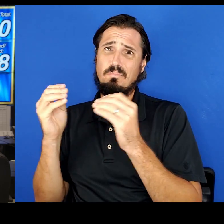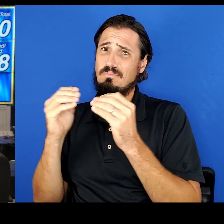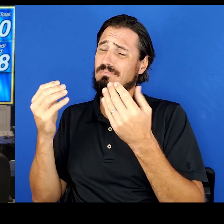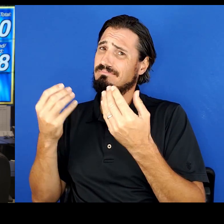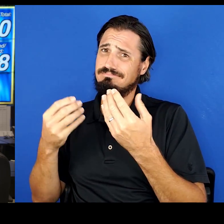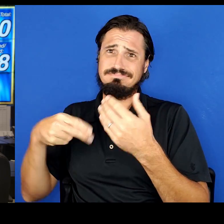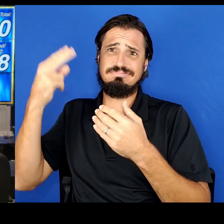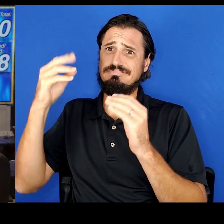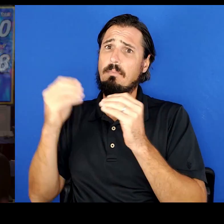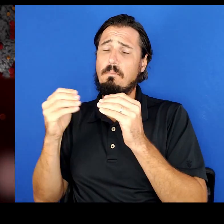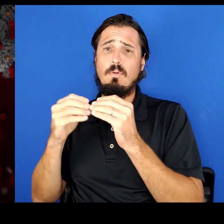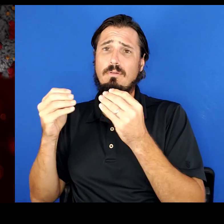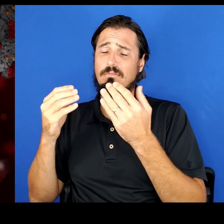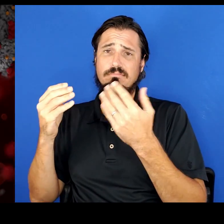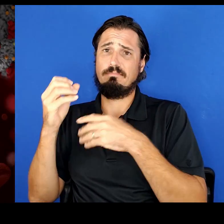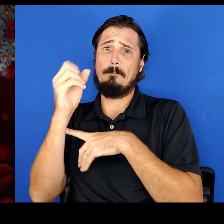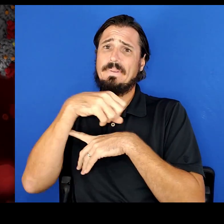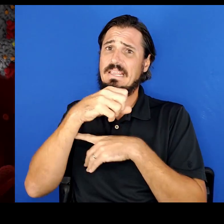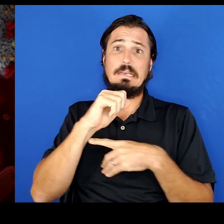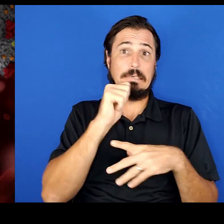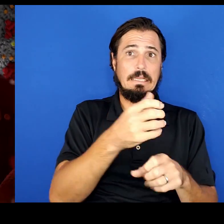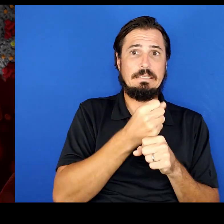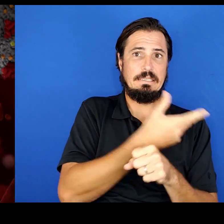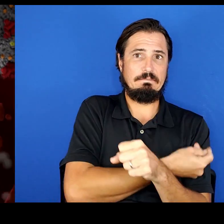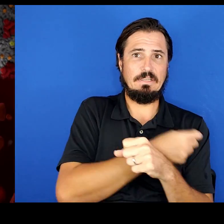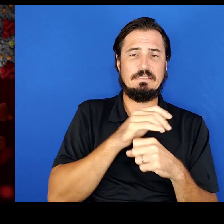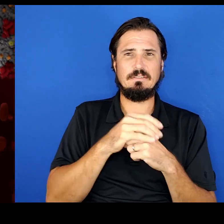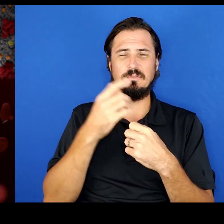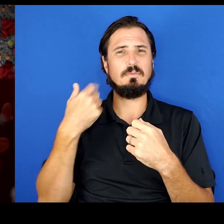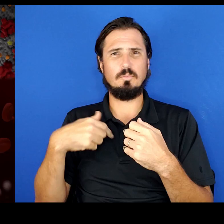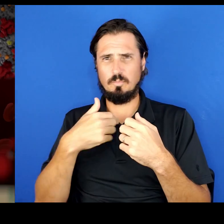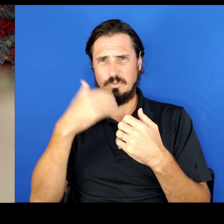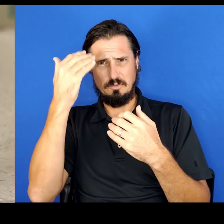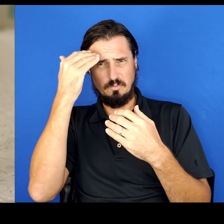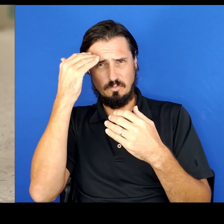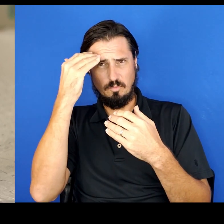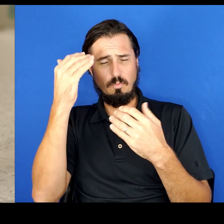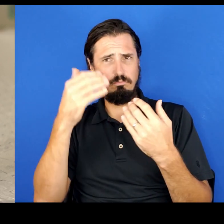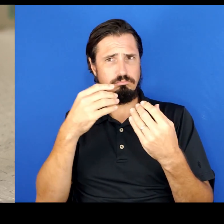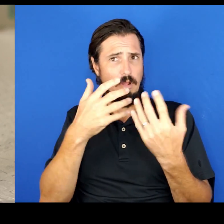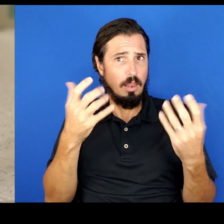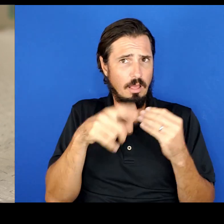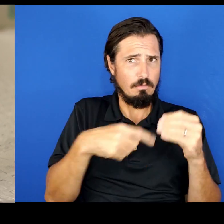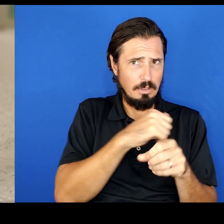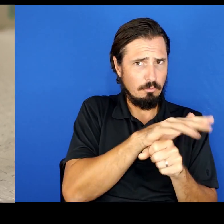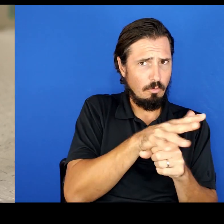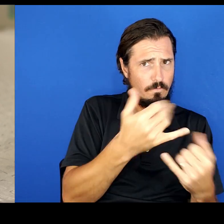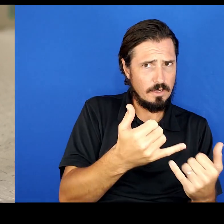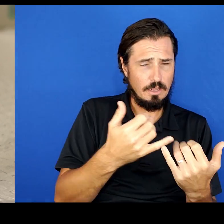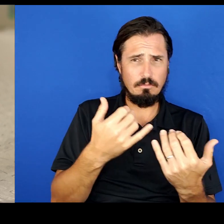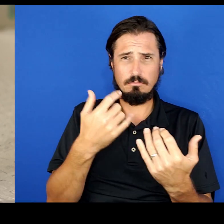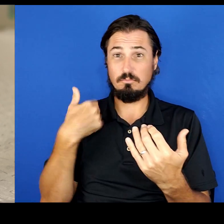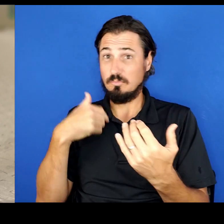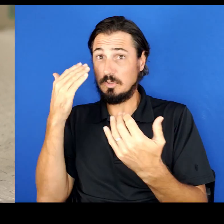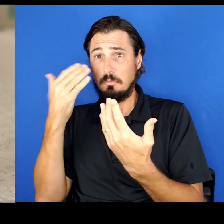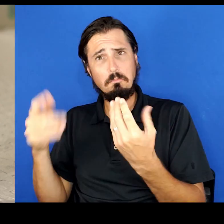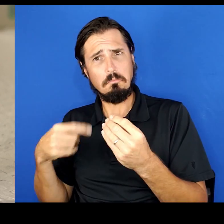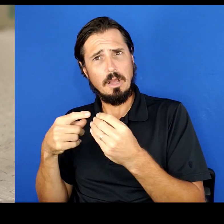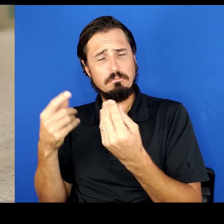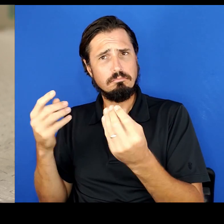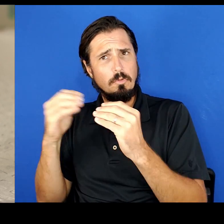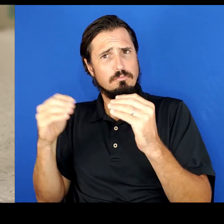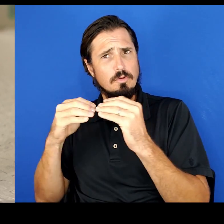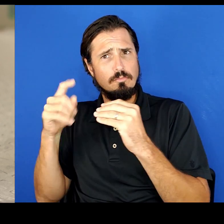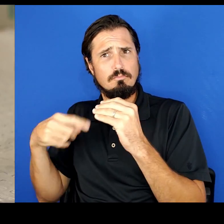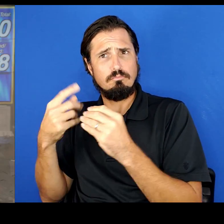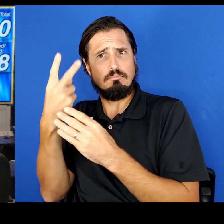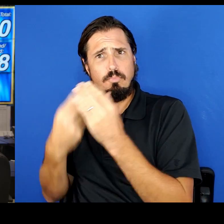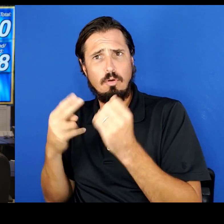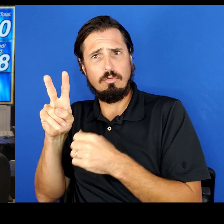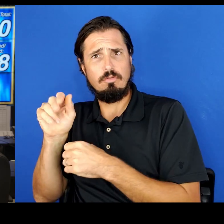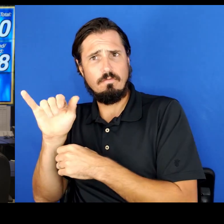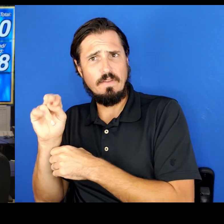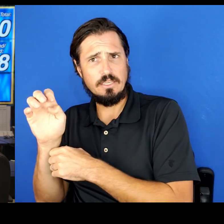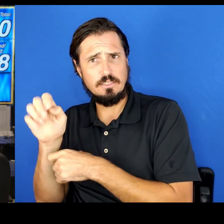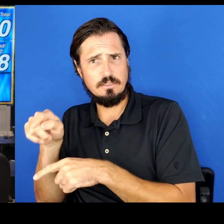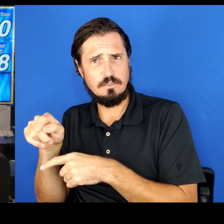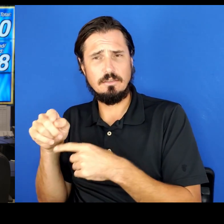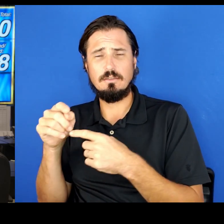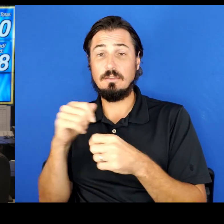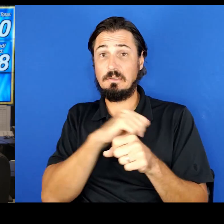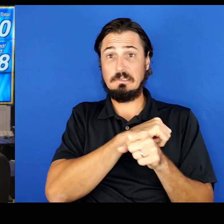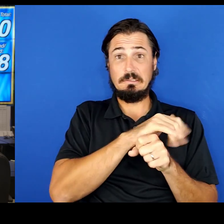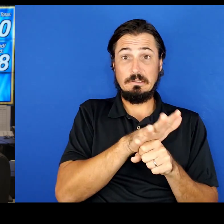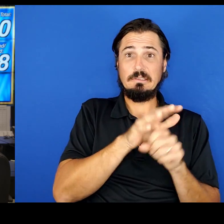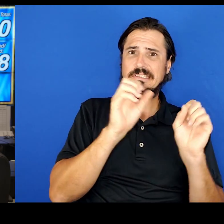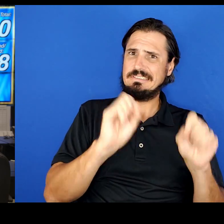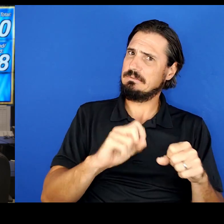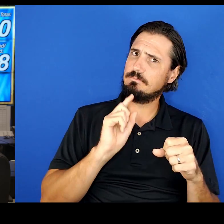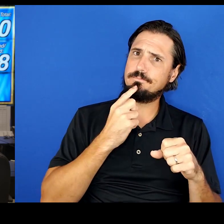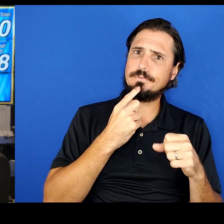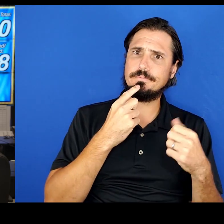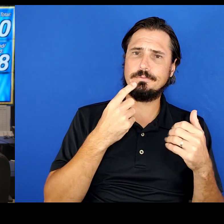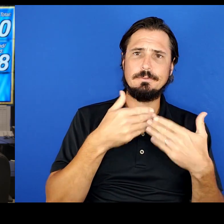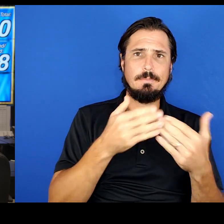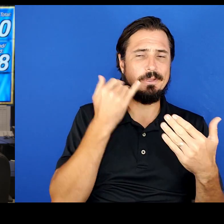We know a good deal about the COVID-19 disease and about the two available vaccines, and we are learning more with each passing week. COVID-19 illness can be severe, even in young and